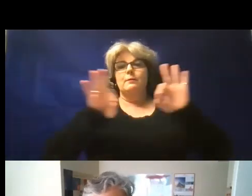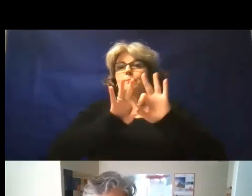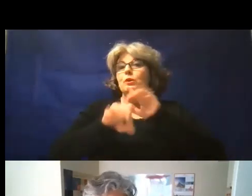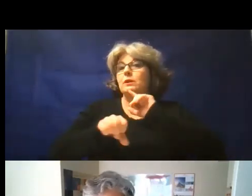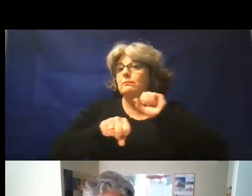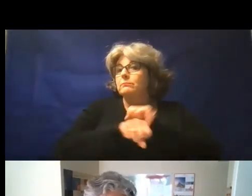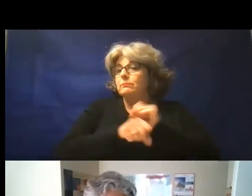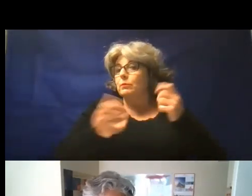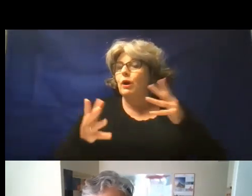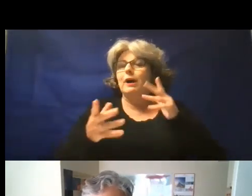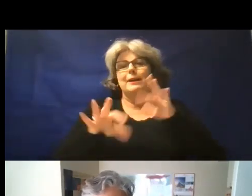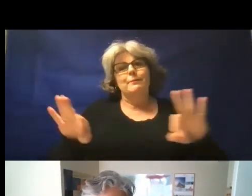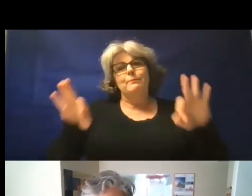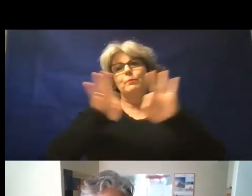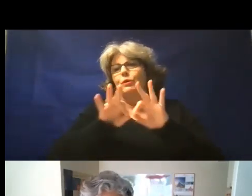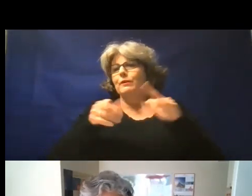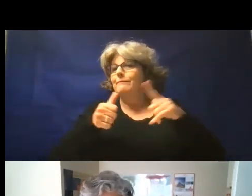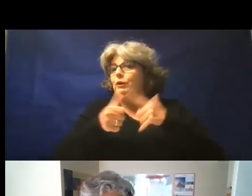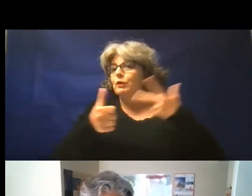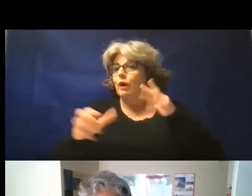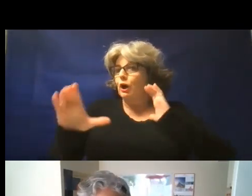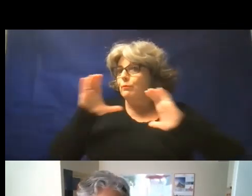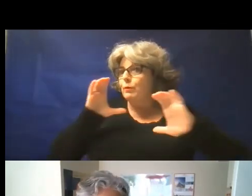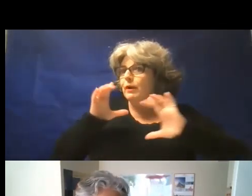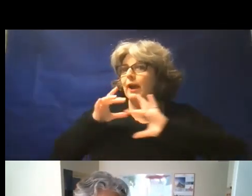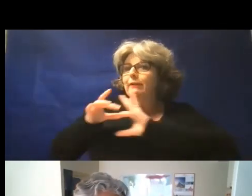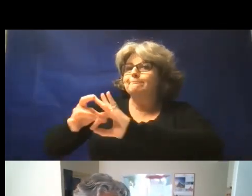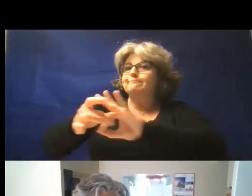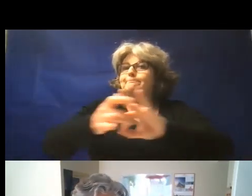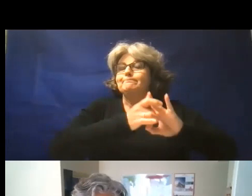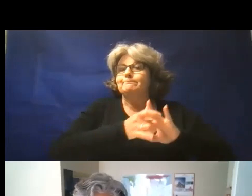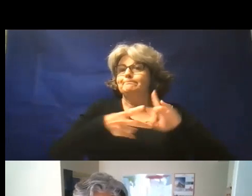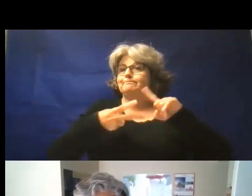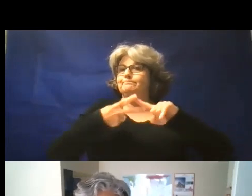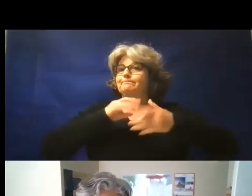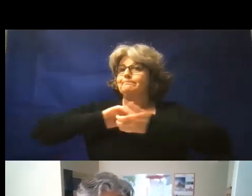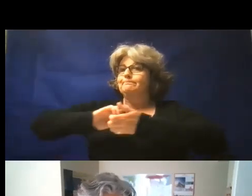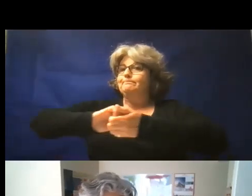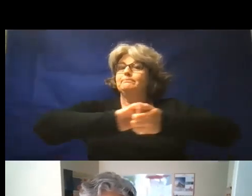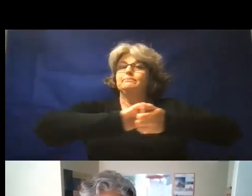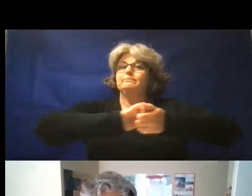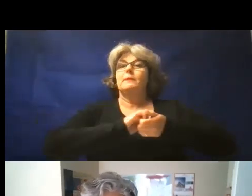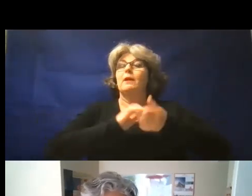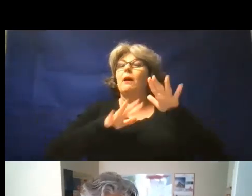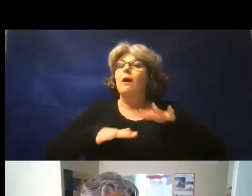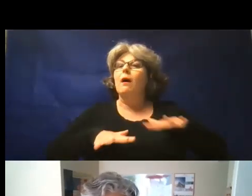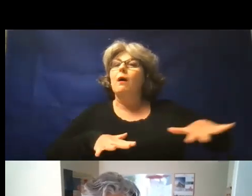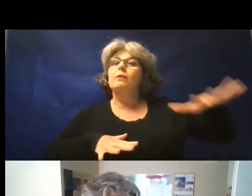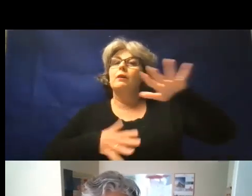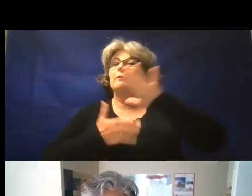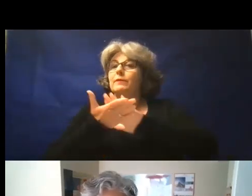communication and collaboration so um this existing across the campus and the community can